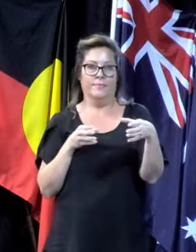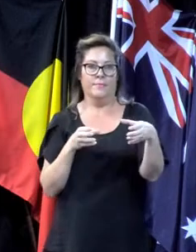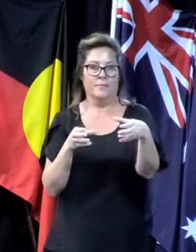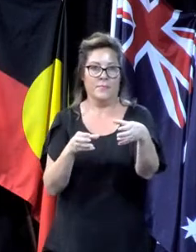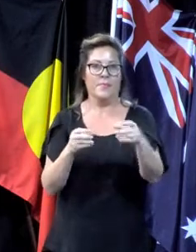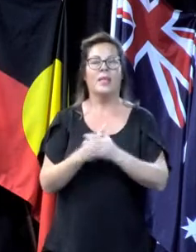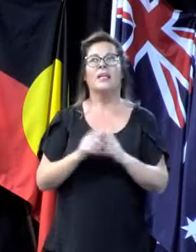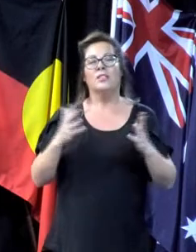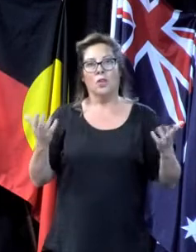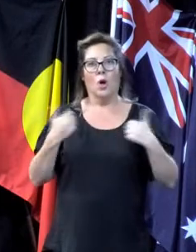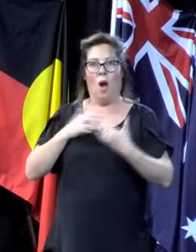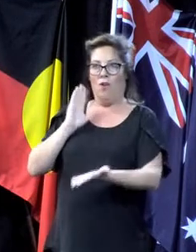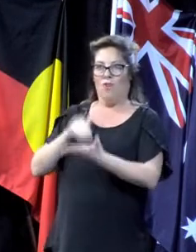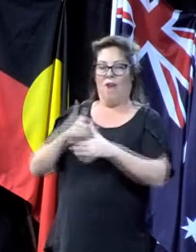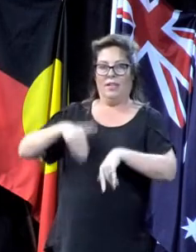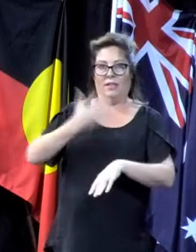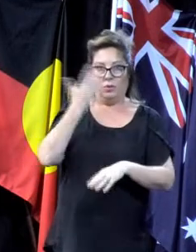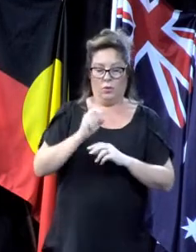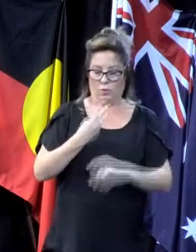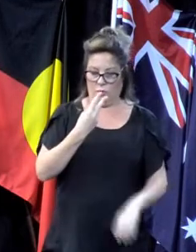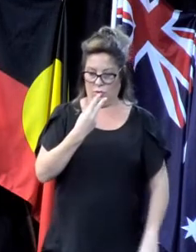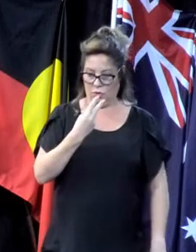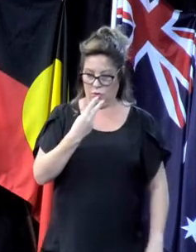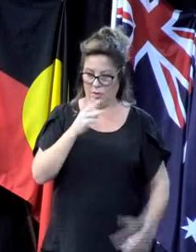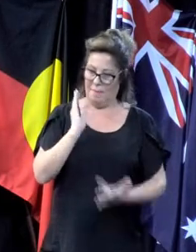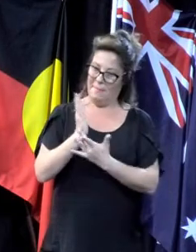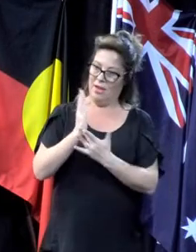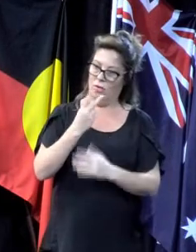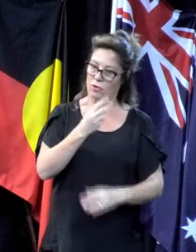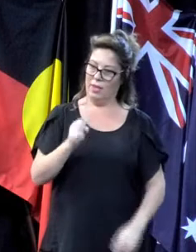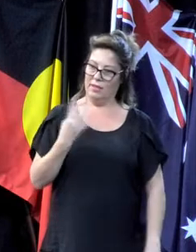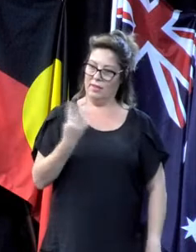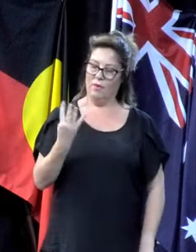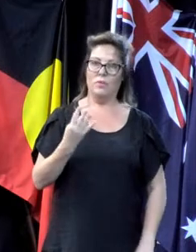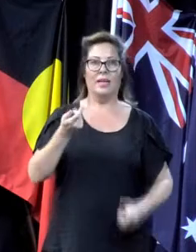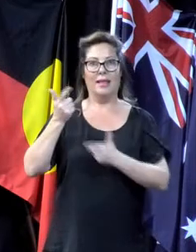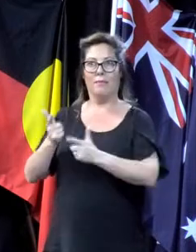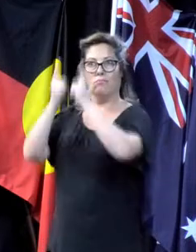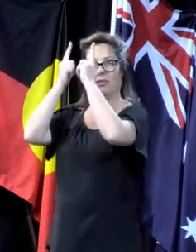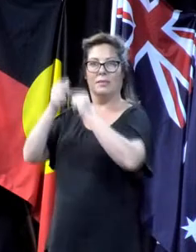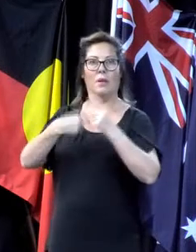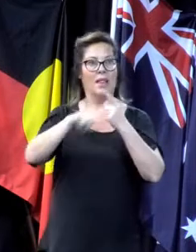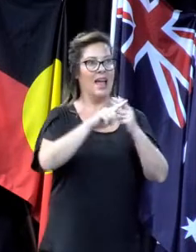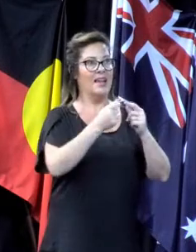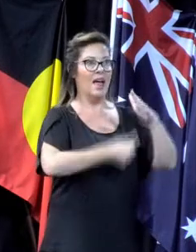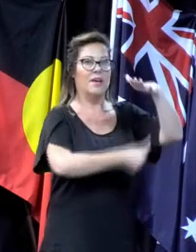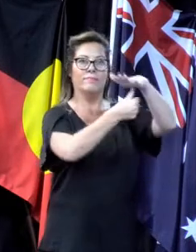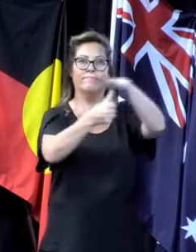So, when I arrived at the school in the middle of 2014, the principal and some of the school leadership team had engaged